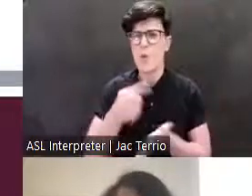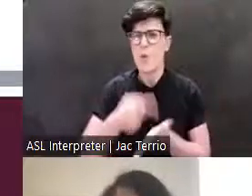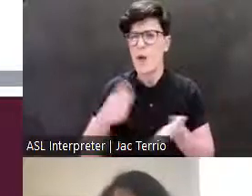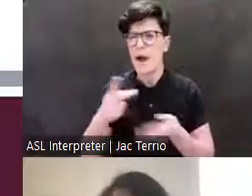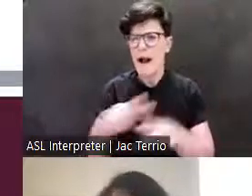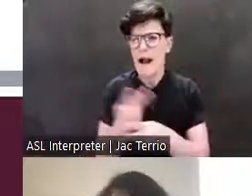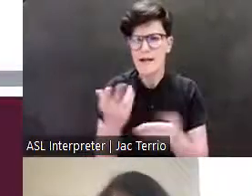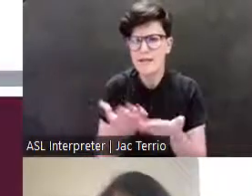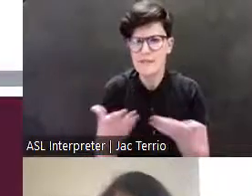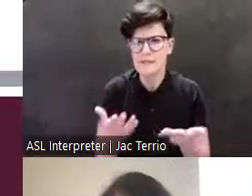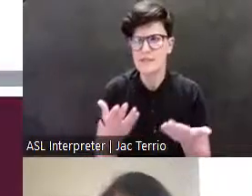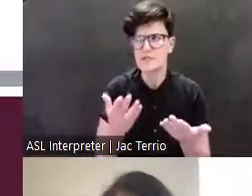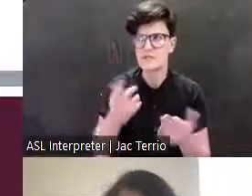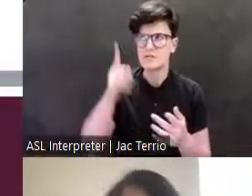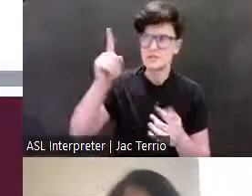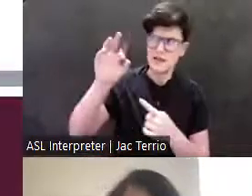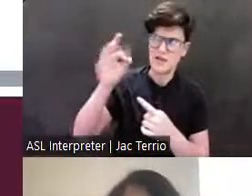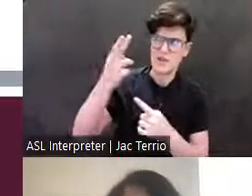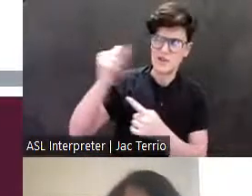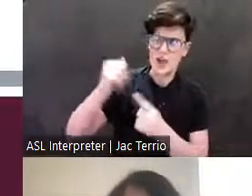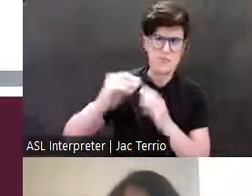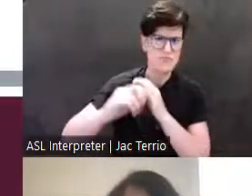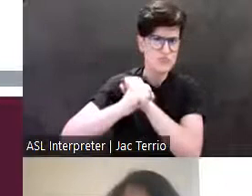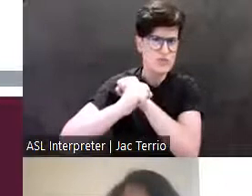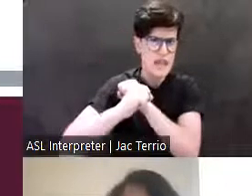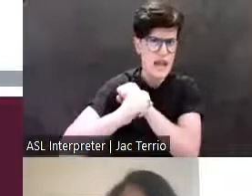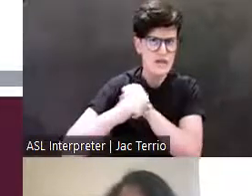by the fair housing act? You may be wondering about that.